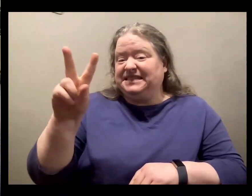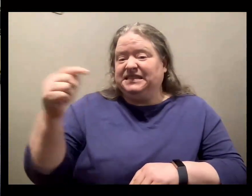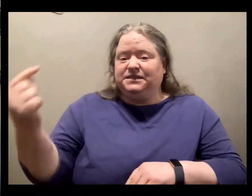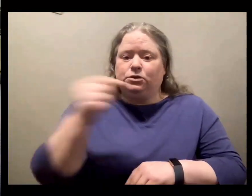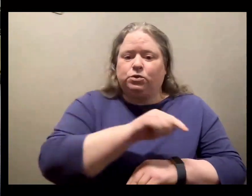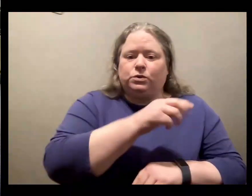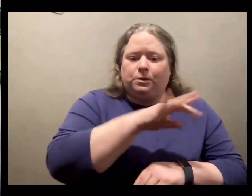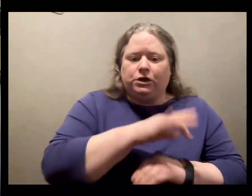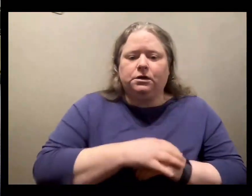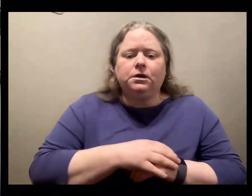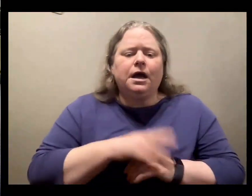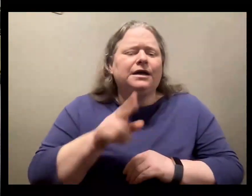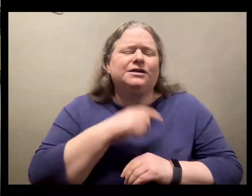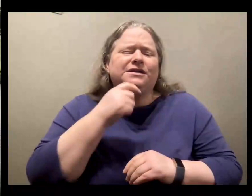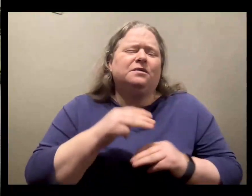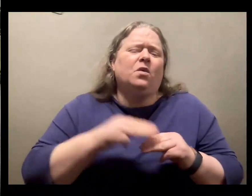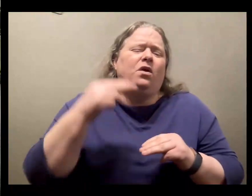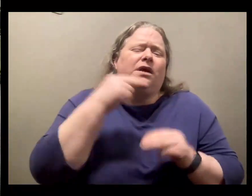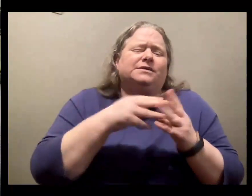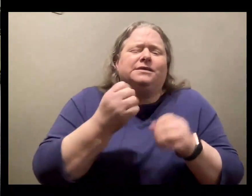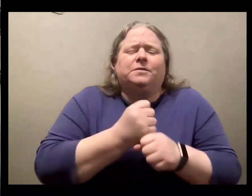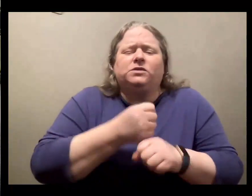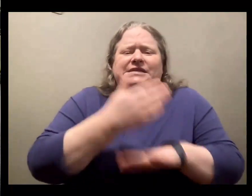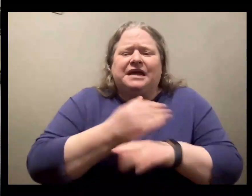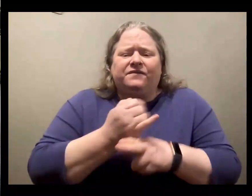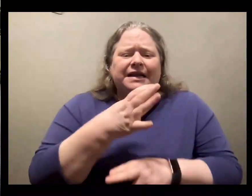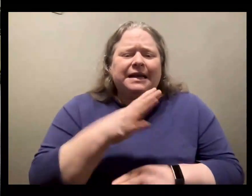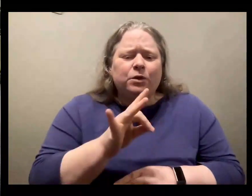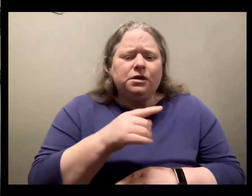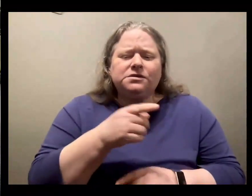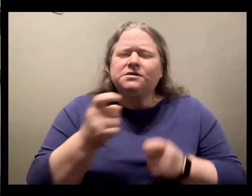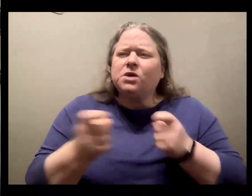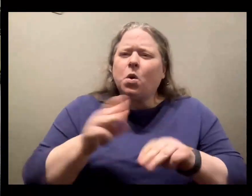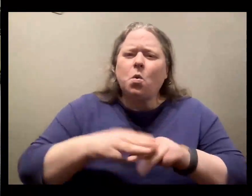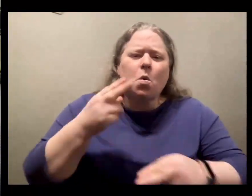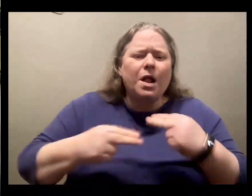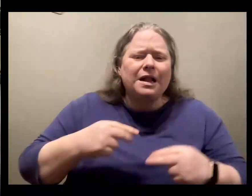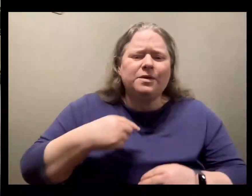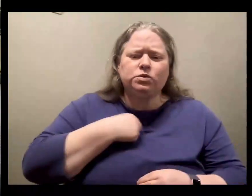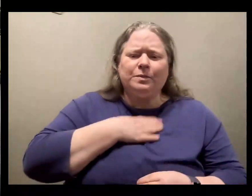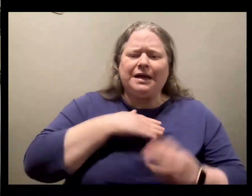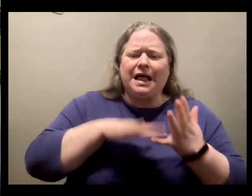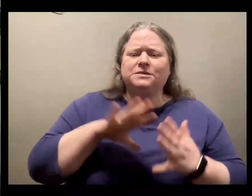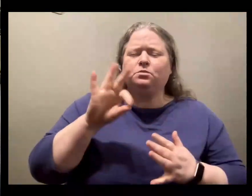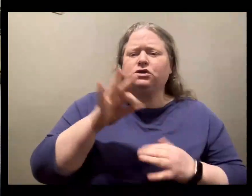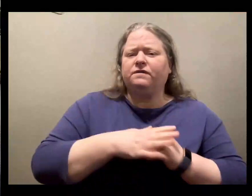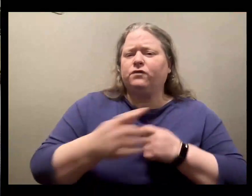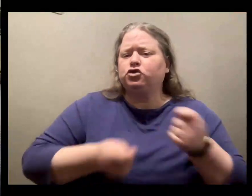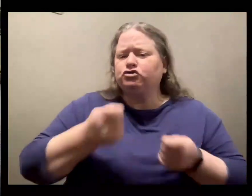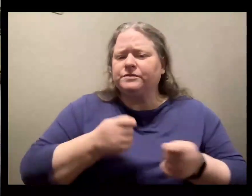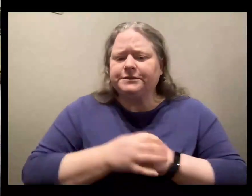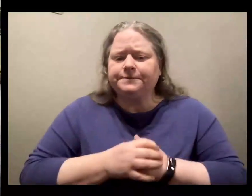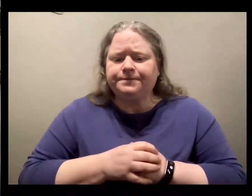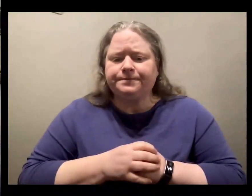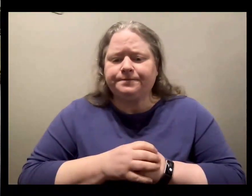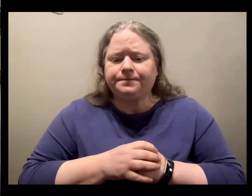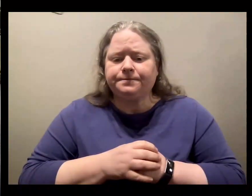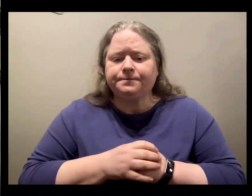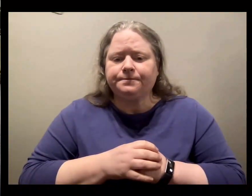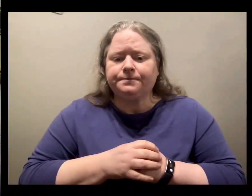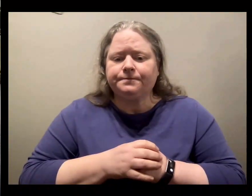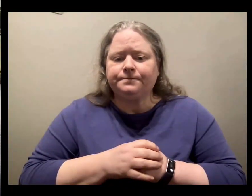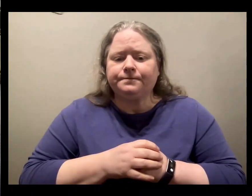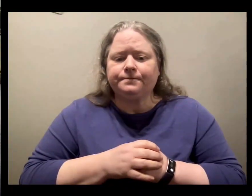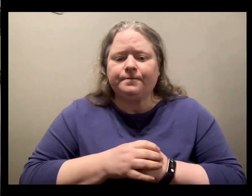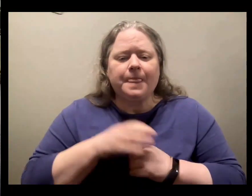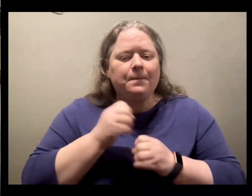I cannot say nicer things about the staff in Limerick - they were so welcoming to me last Monday for treatment.